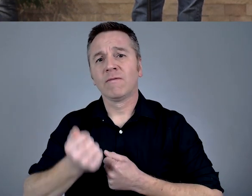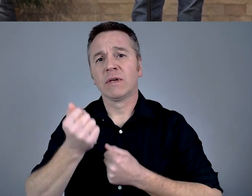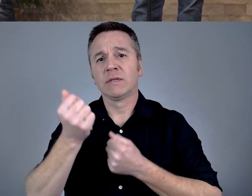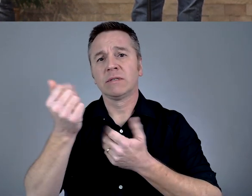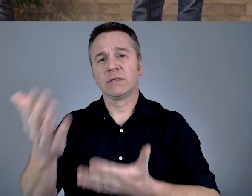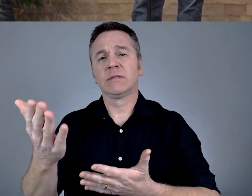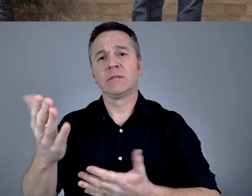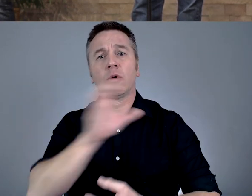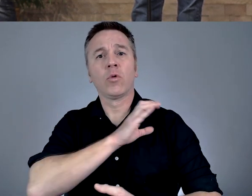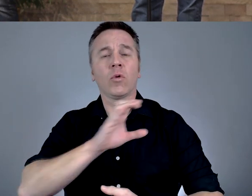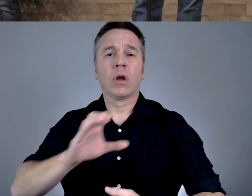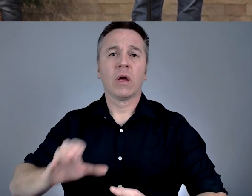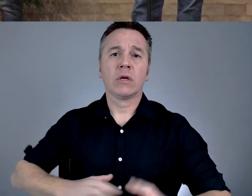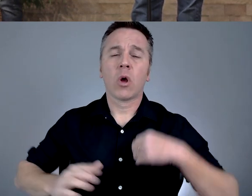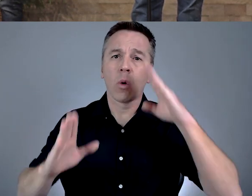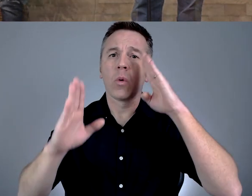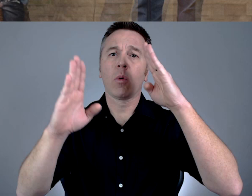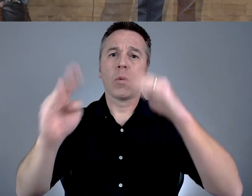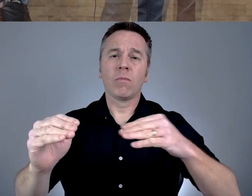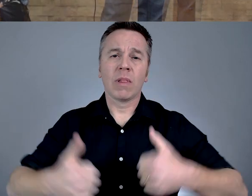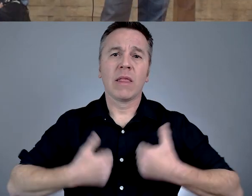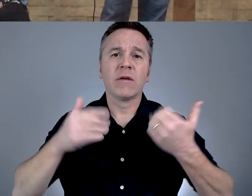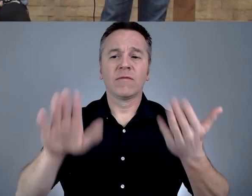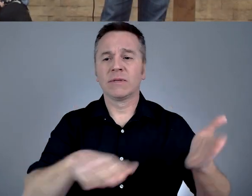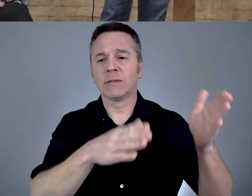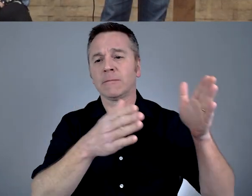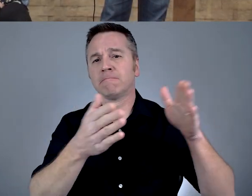Christ our hope in life and death.